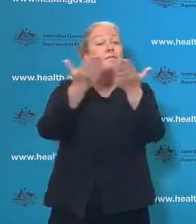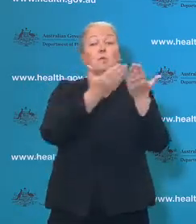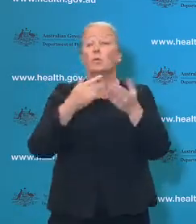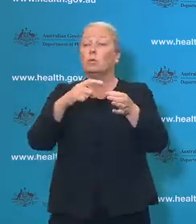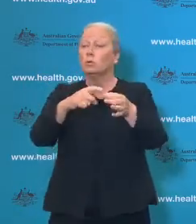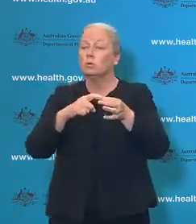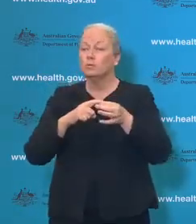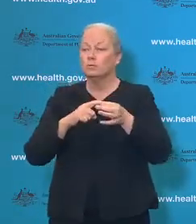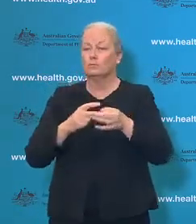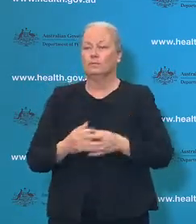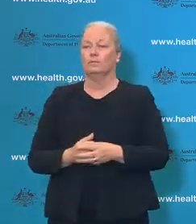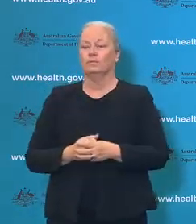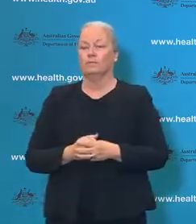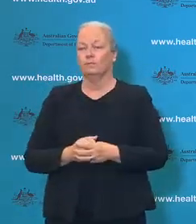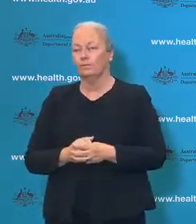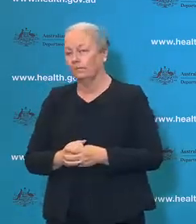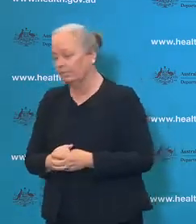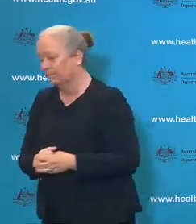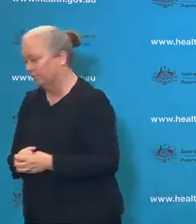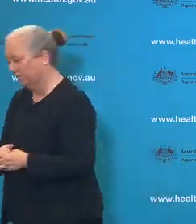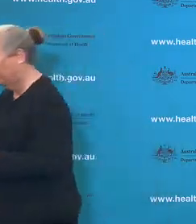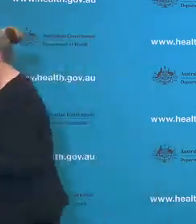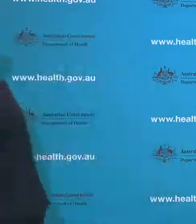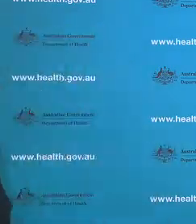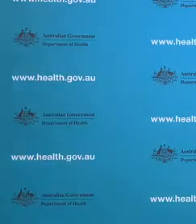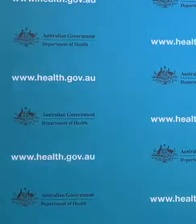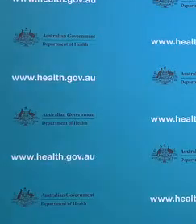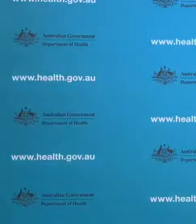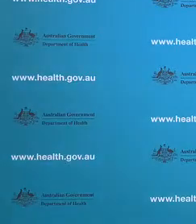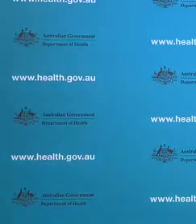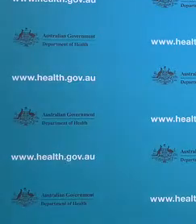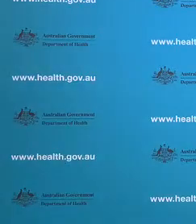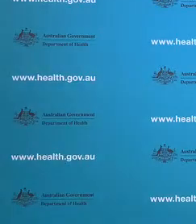Reporter: How concerned are you by the hospitalisation rates in Victoria